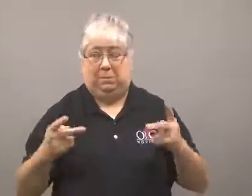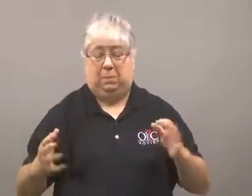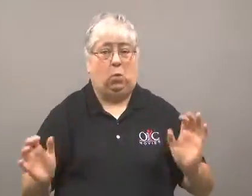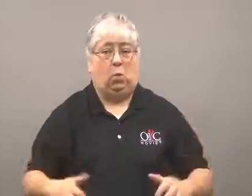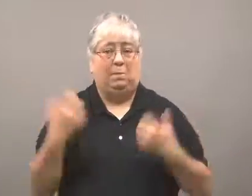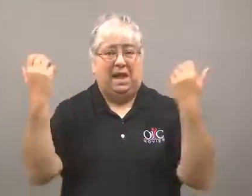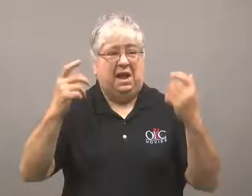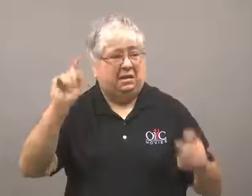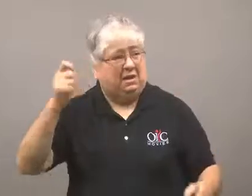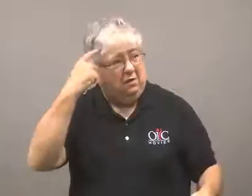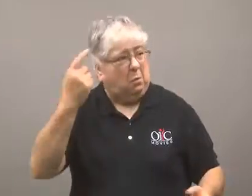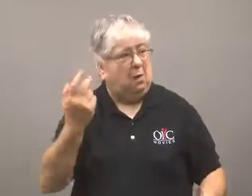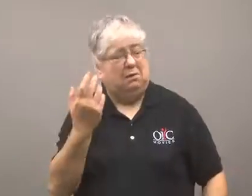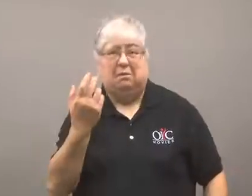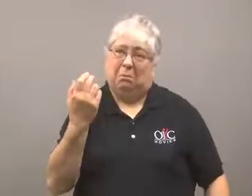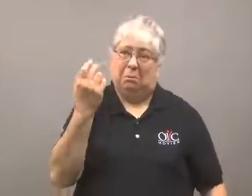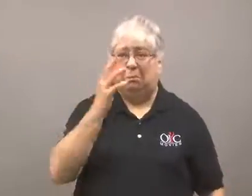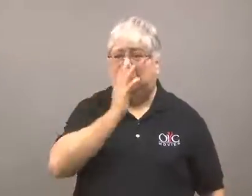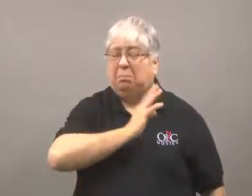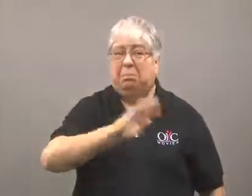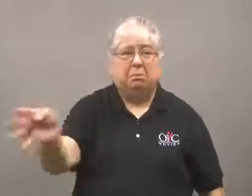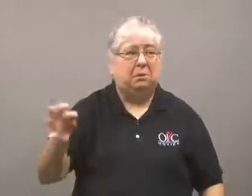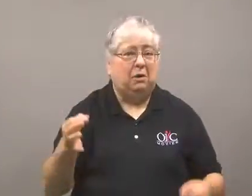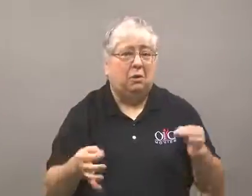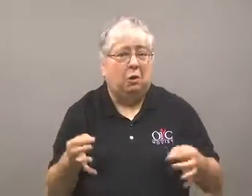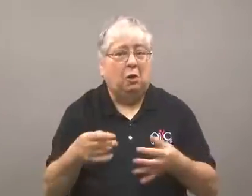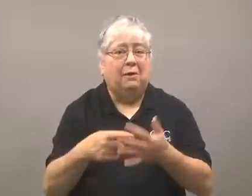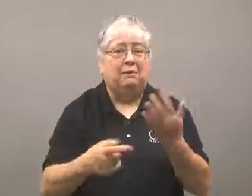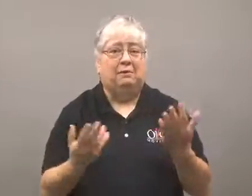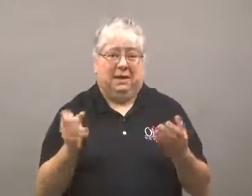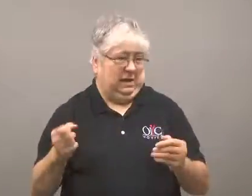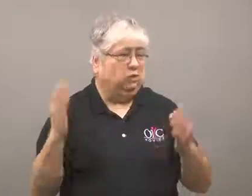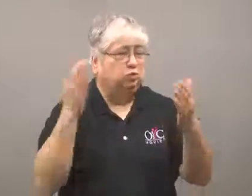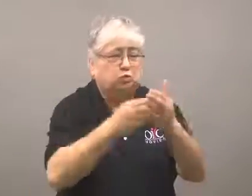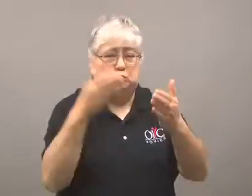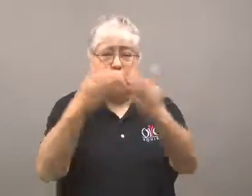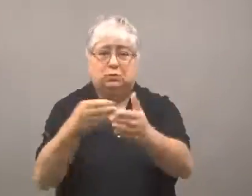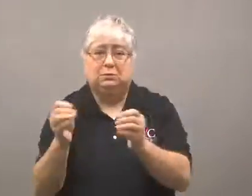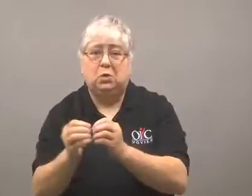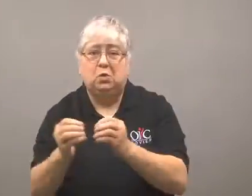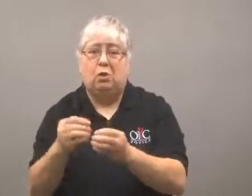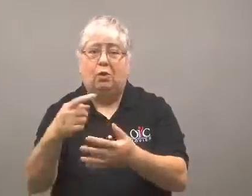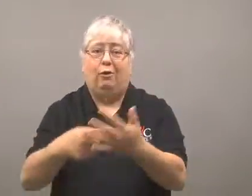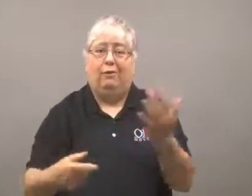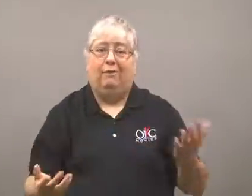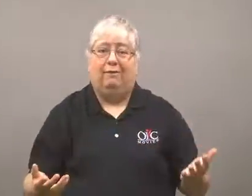Disregarding the court ruling could anger people. More lawsuits could result.